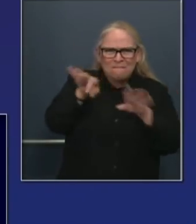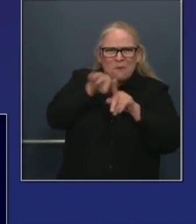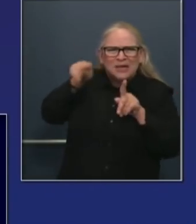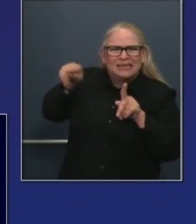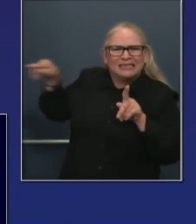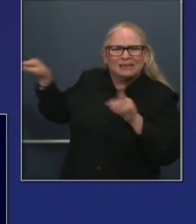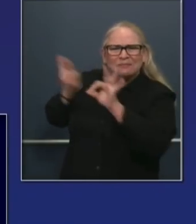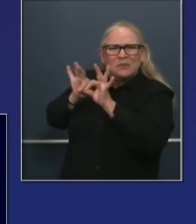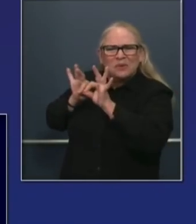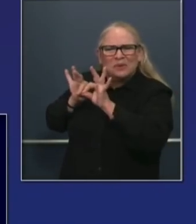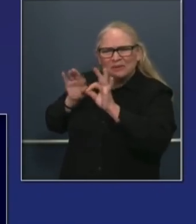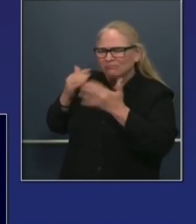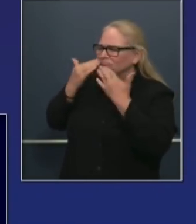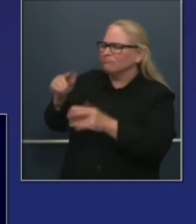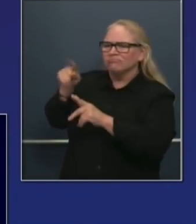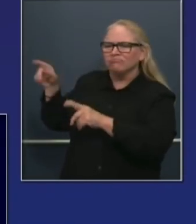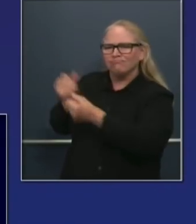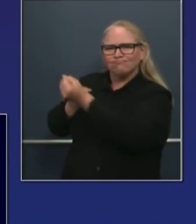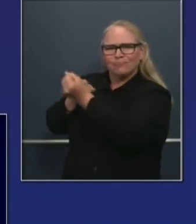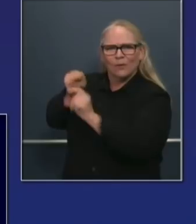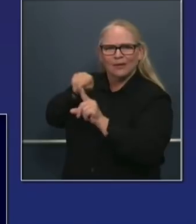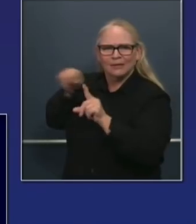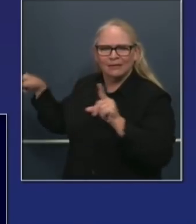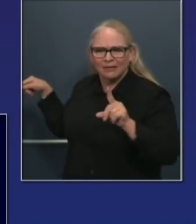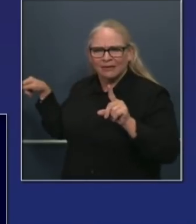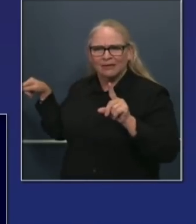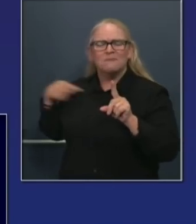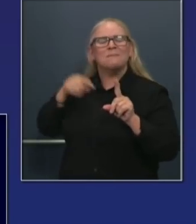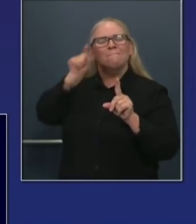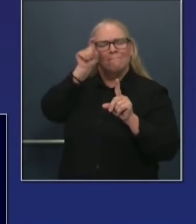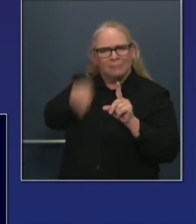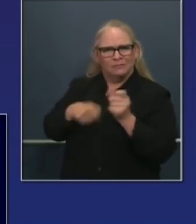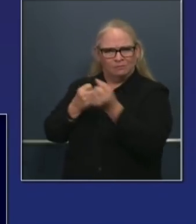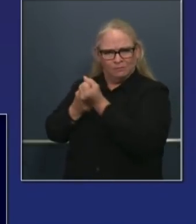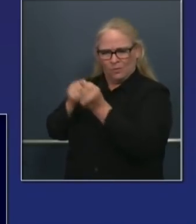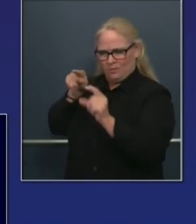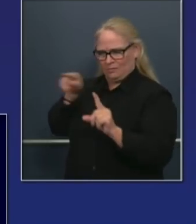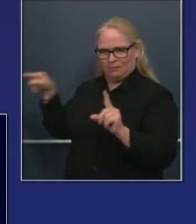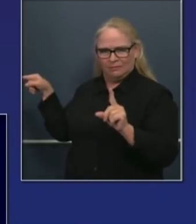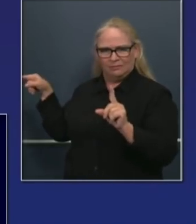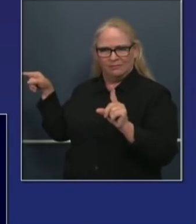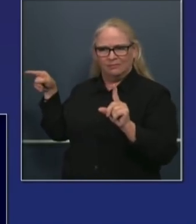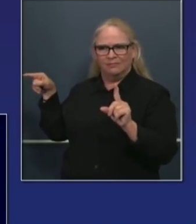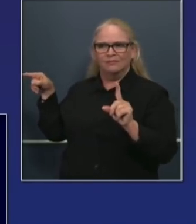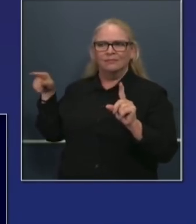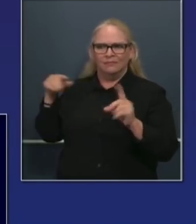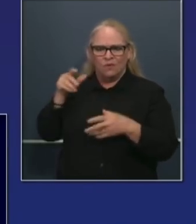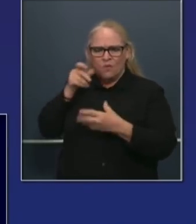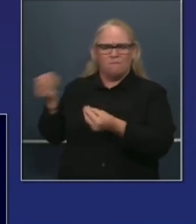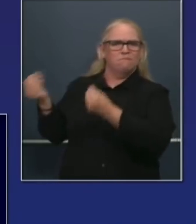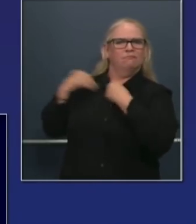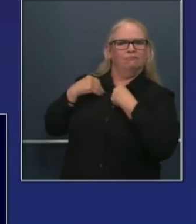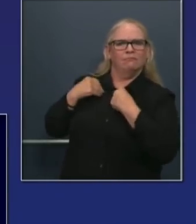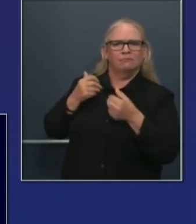ABUNDANCE AVAILABLE TO YOU, AND WE HAVE TO MAKE SURE THAT WE HAVE AN ABUNDANT MINDSET IN